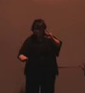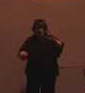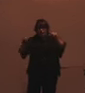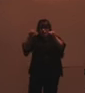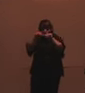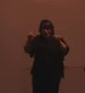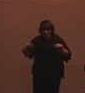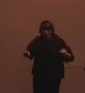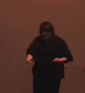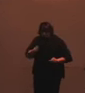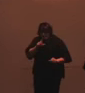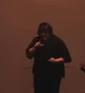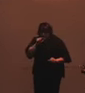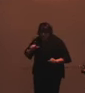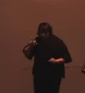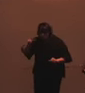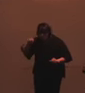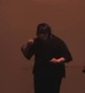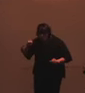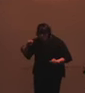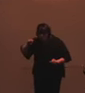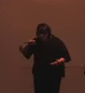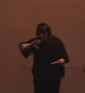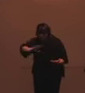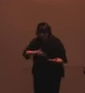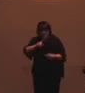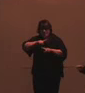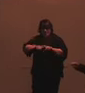but to make a form or to give a form